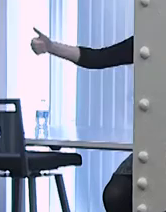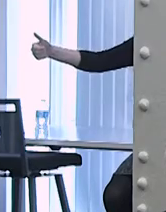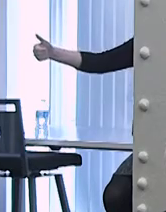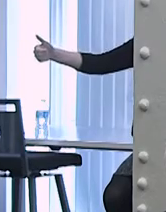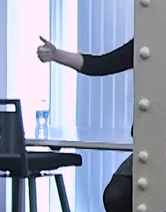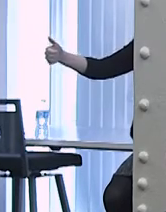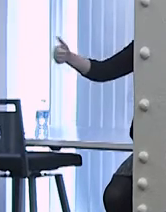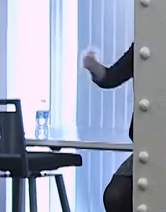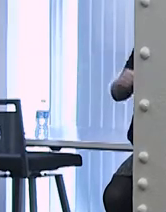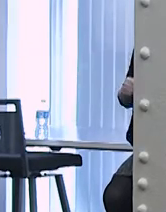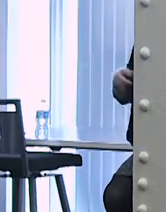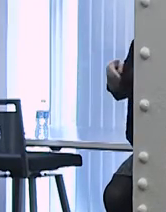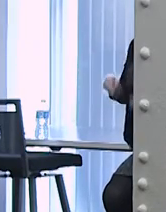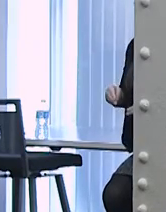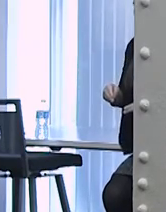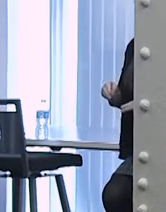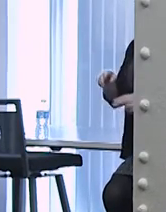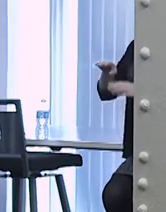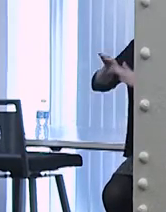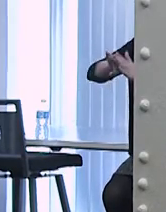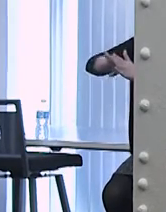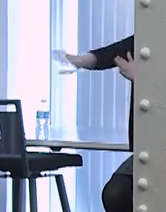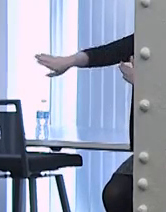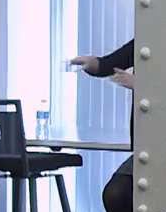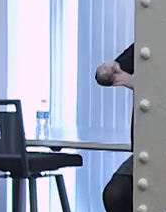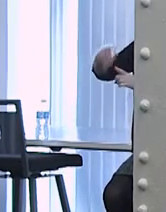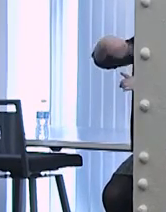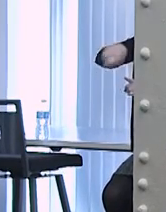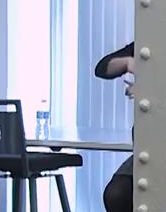contained from the rest of the 'us', being a society